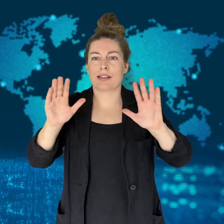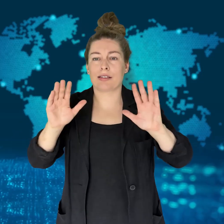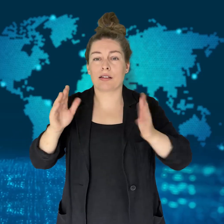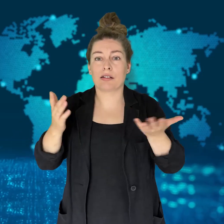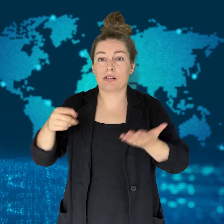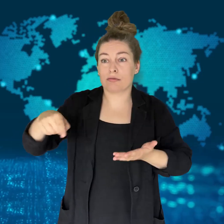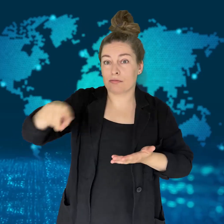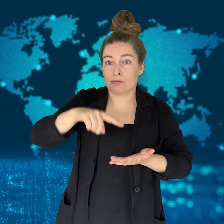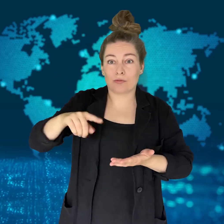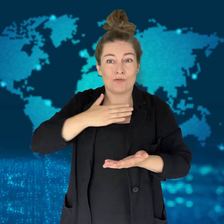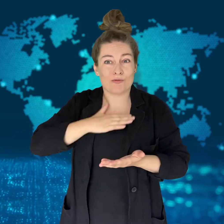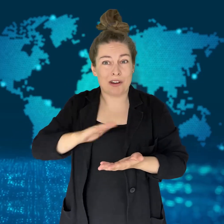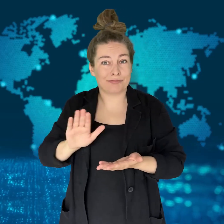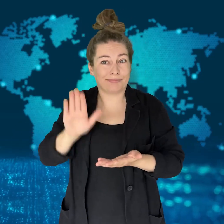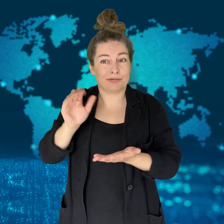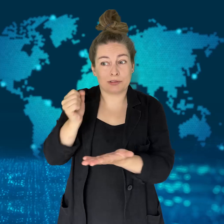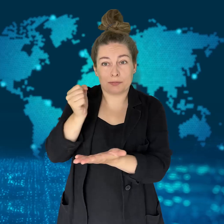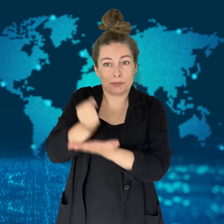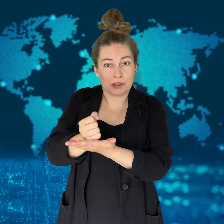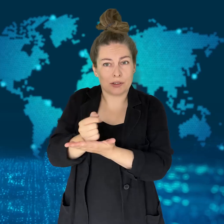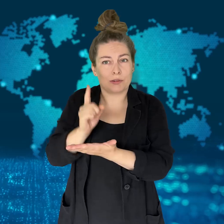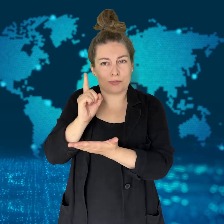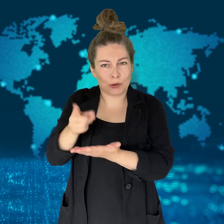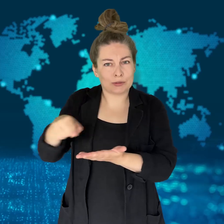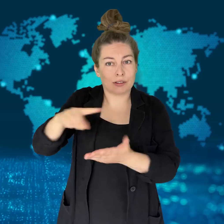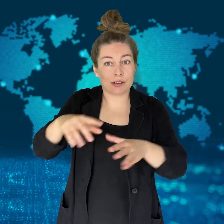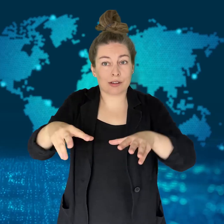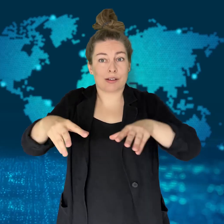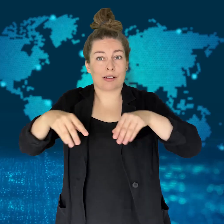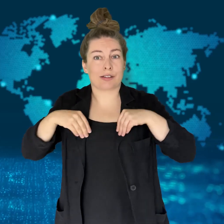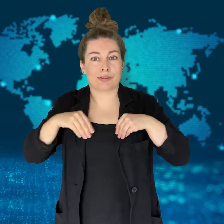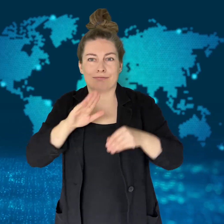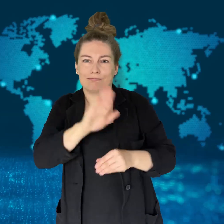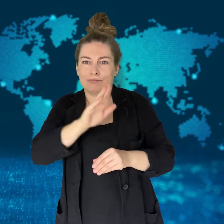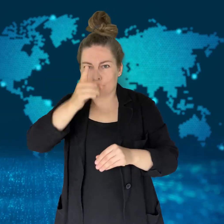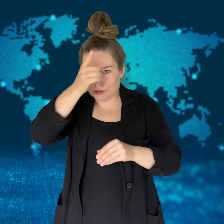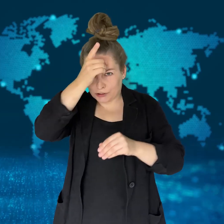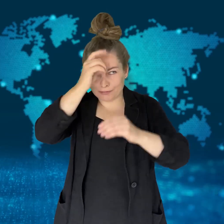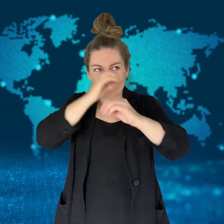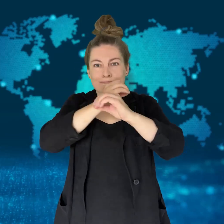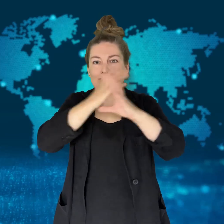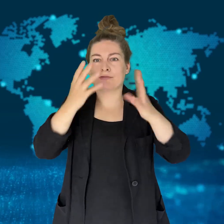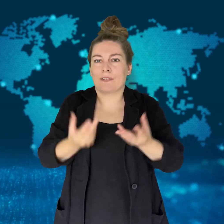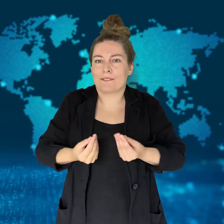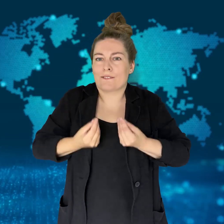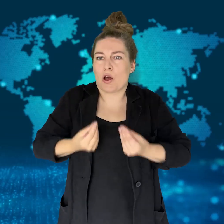"Whoever doesn't share our values, will not be able to